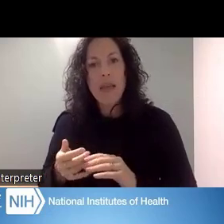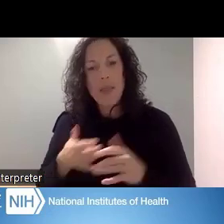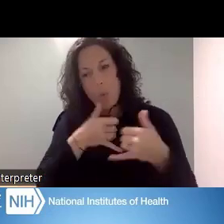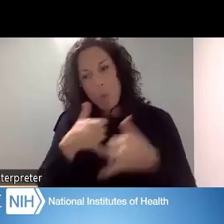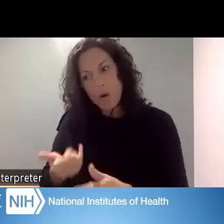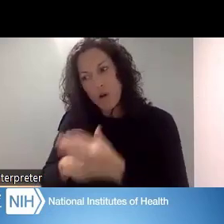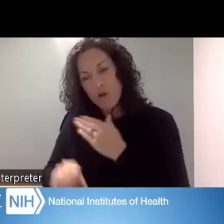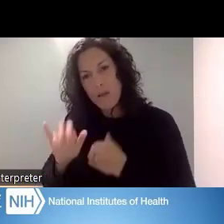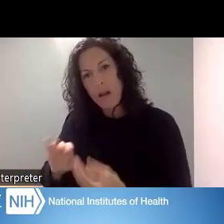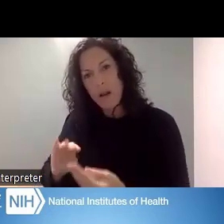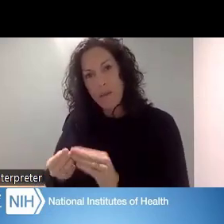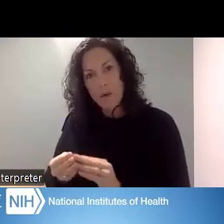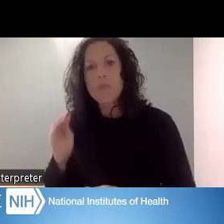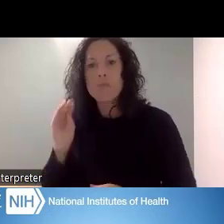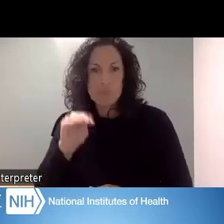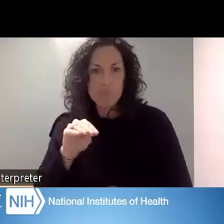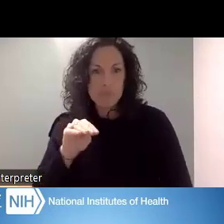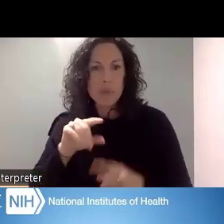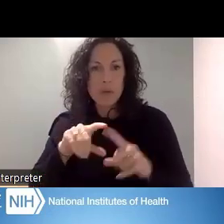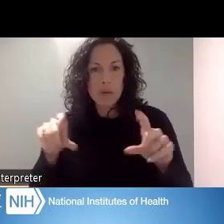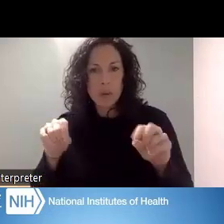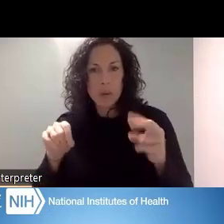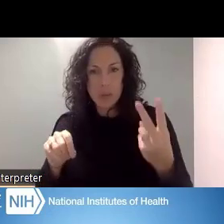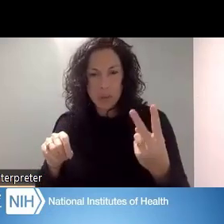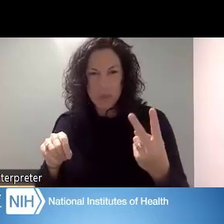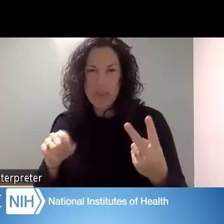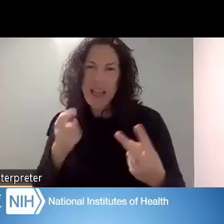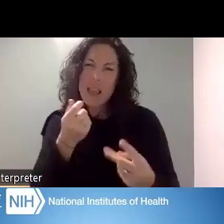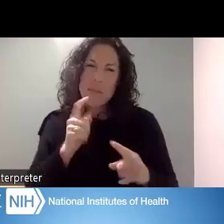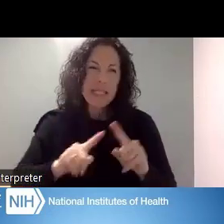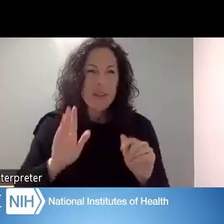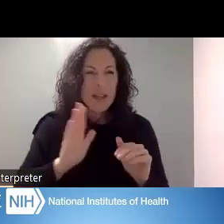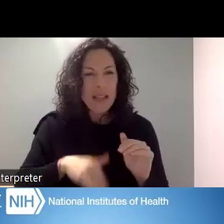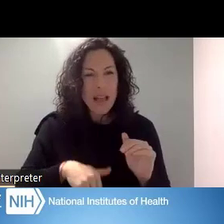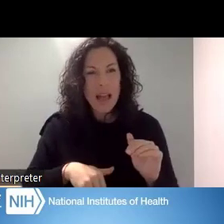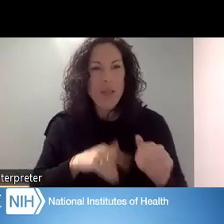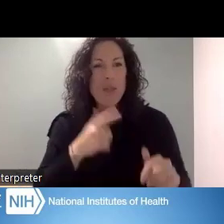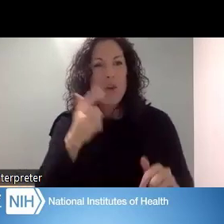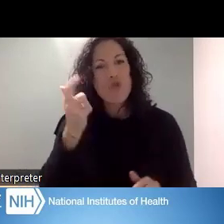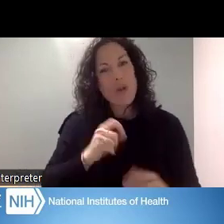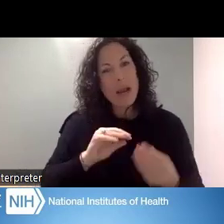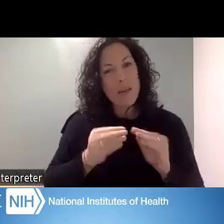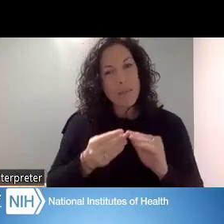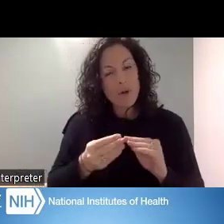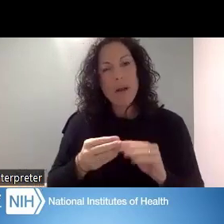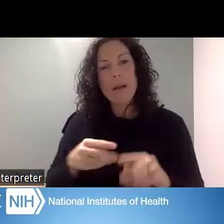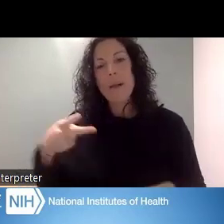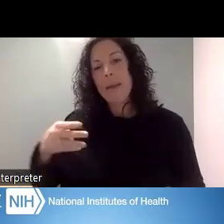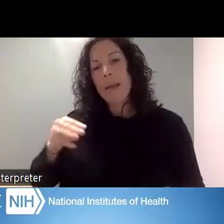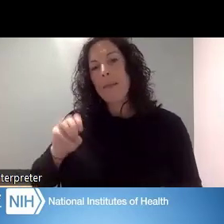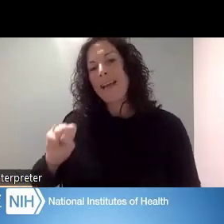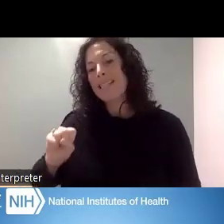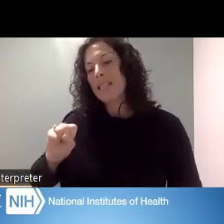and so that would be in field 2. Slightly different from the grant number but PMS document number would be in field 2.